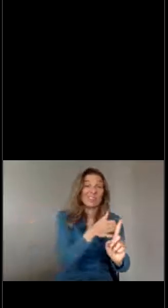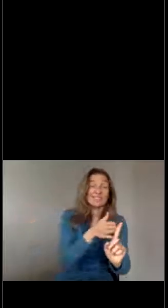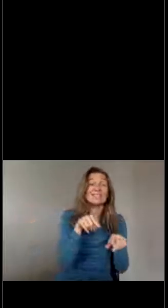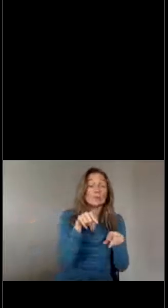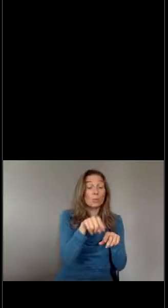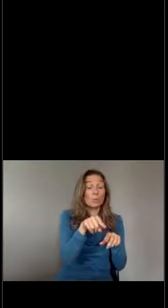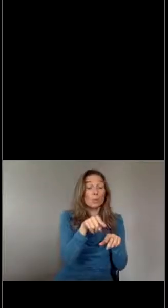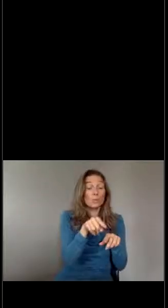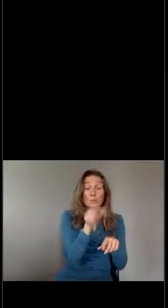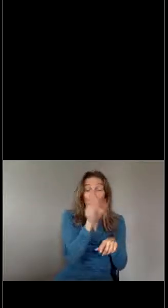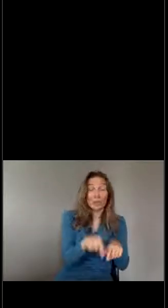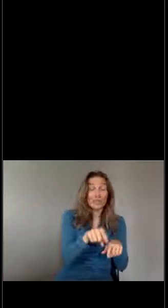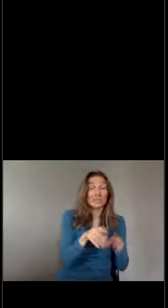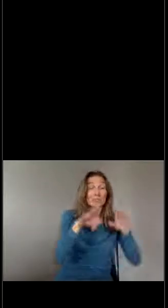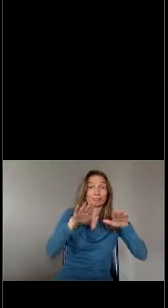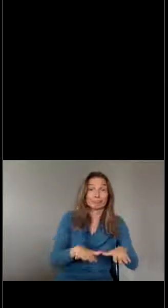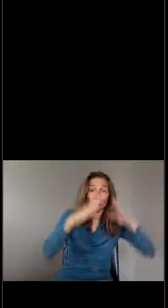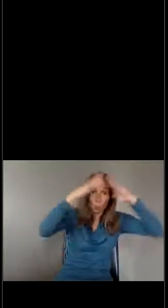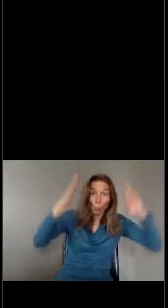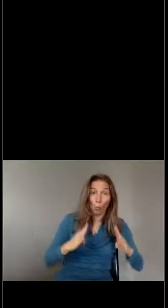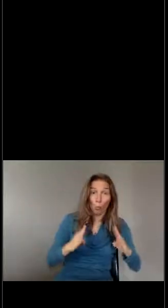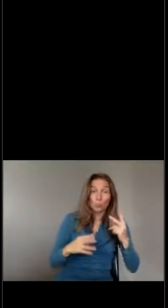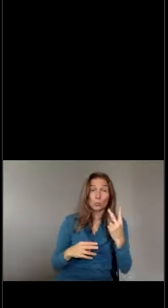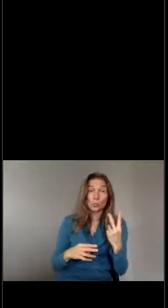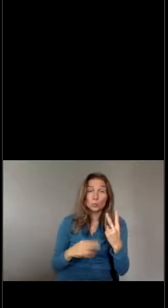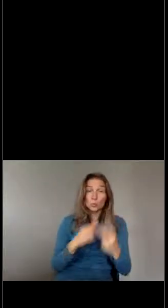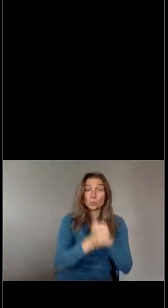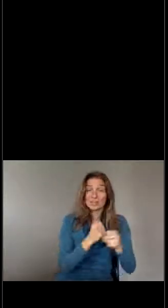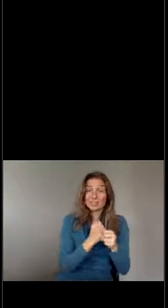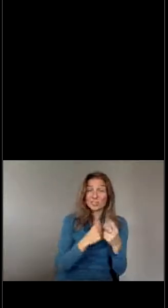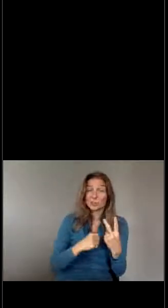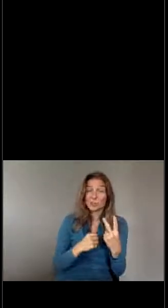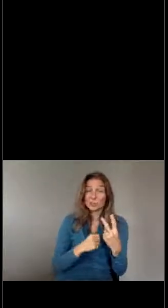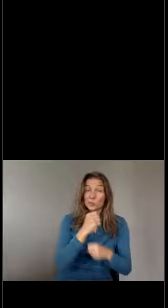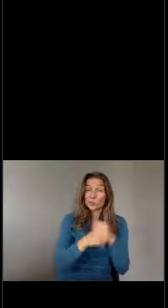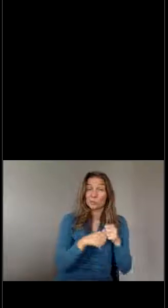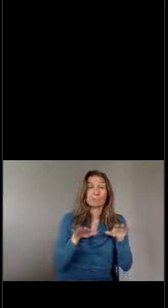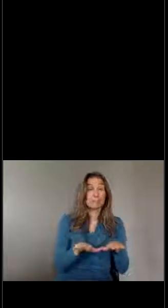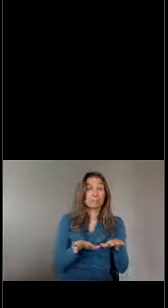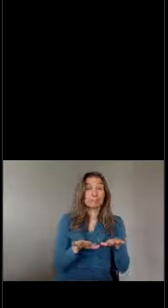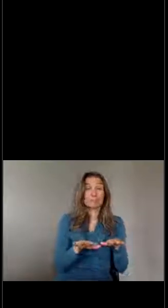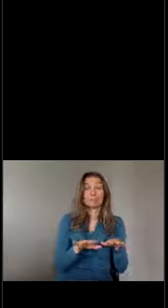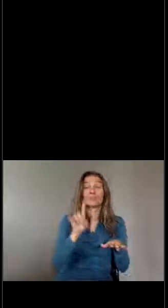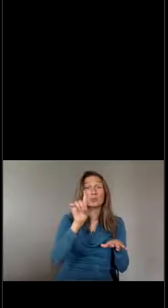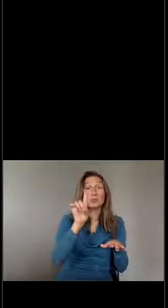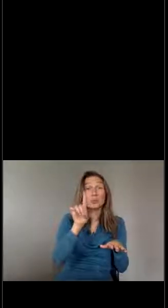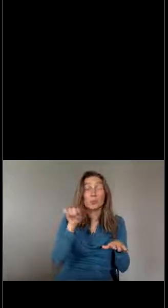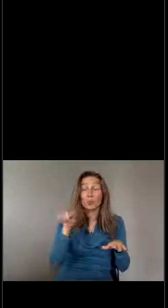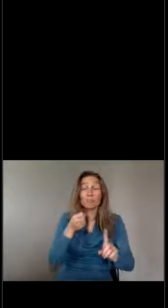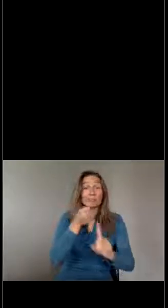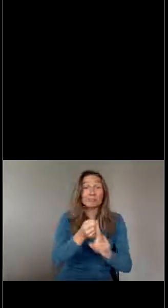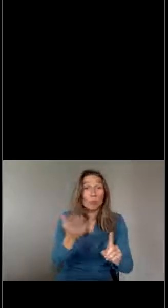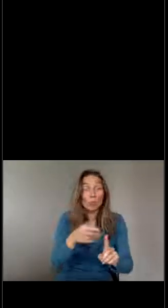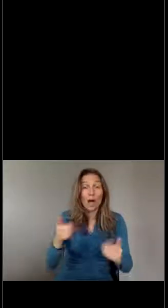So that impacted both the length of schooling that he was able to complete and it also impacted